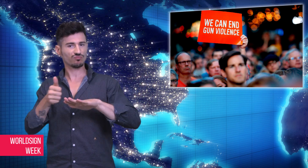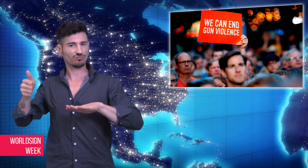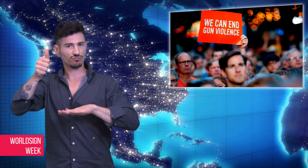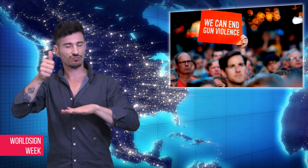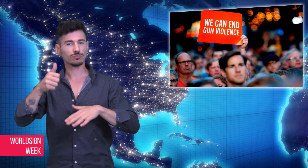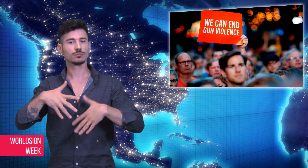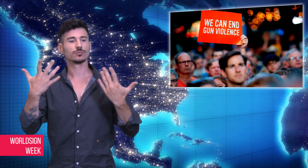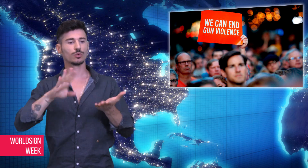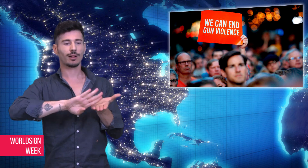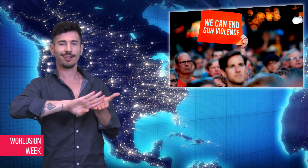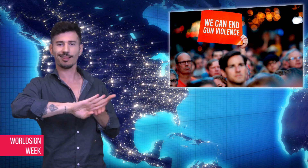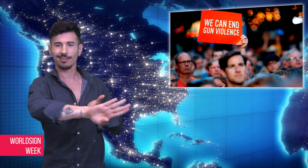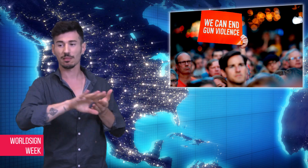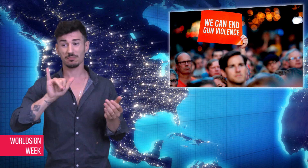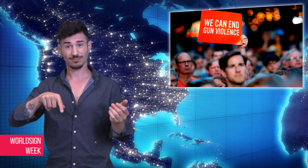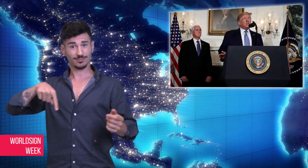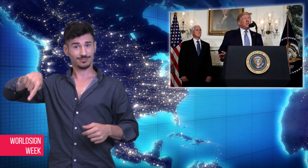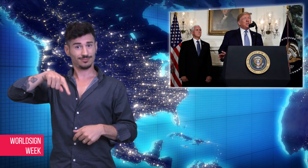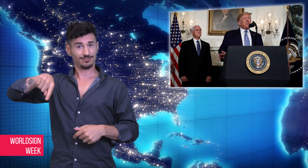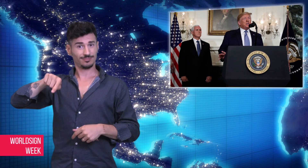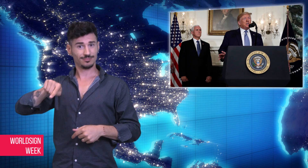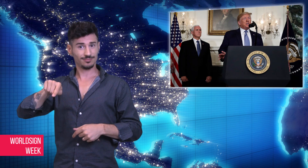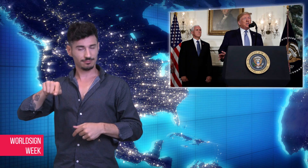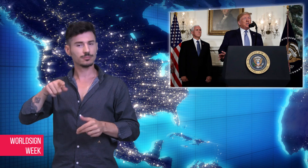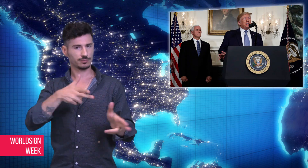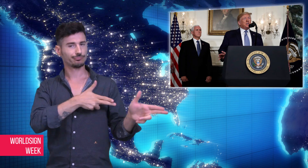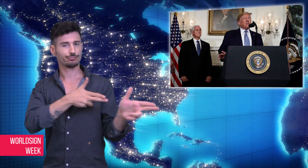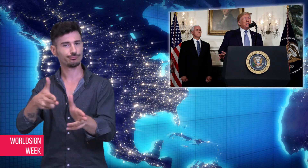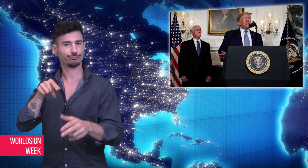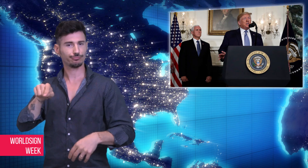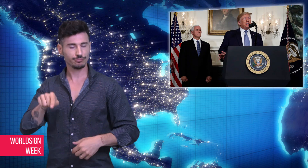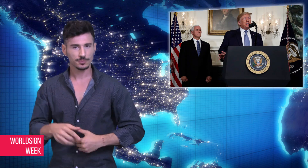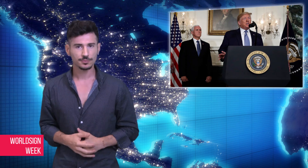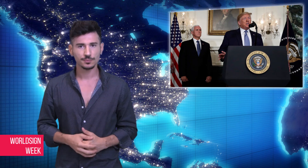intolerance, bigotry, and social rejection.